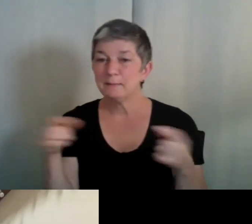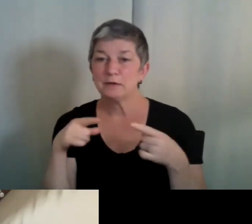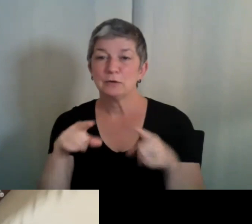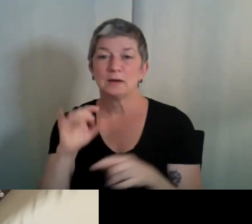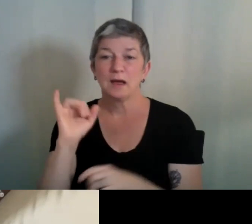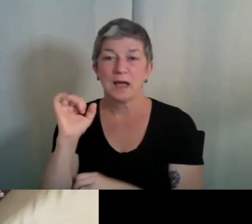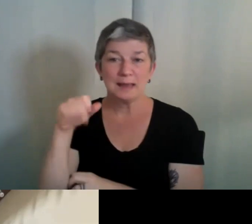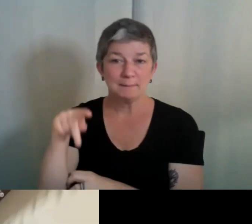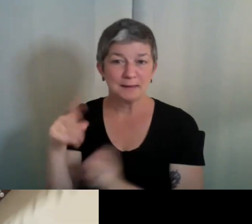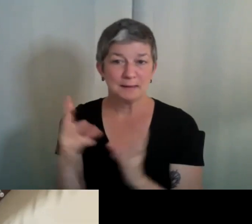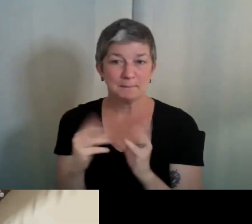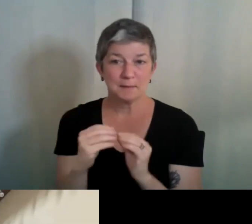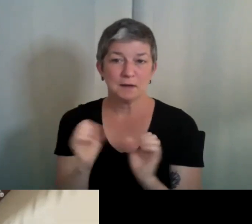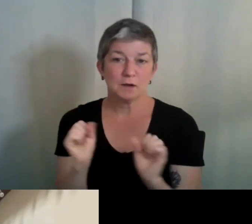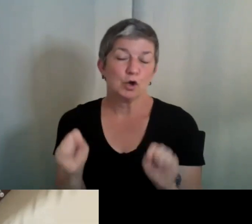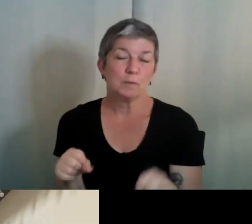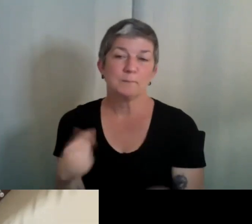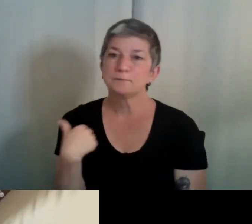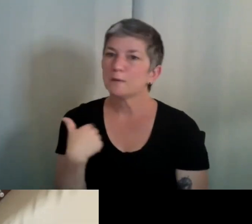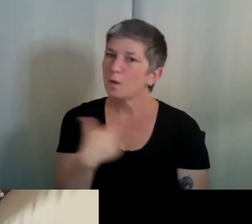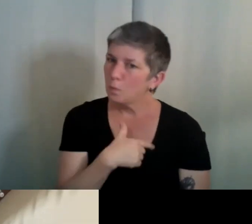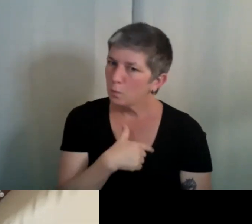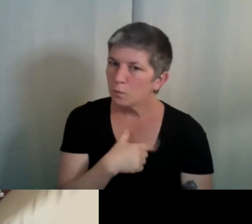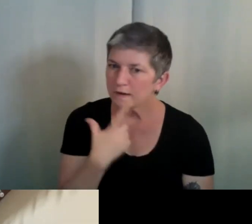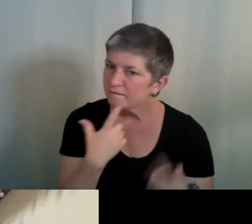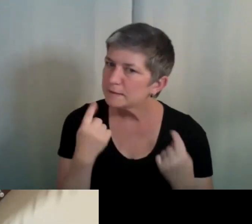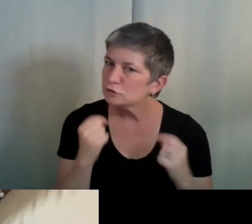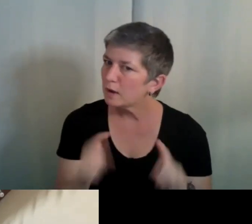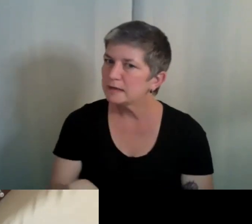could be, we've been trying different types of assistive